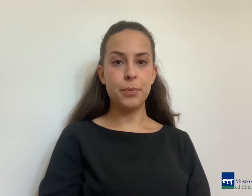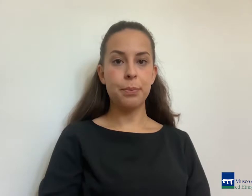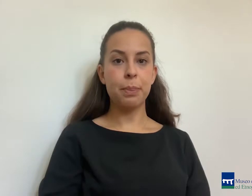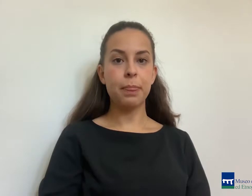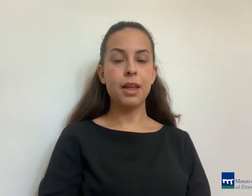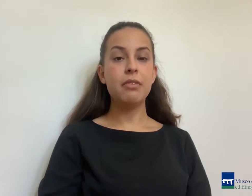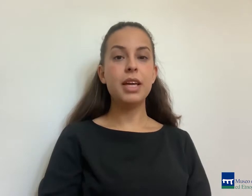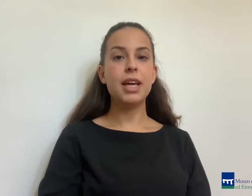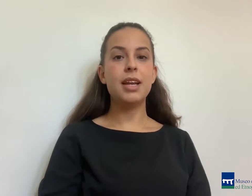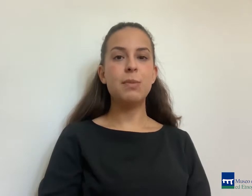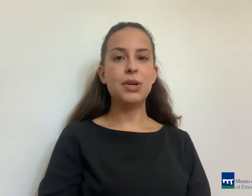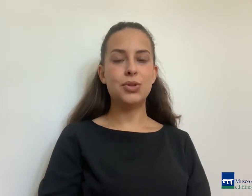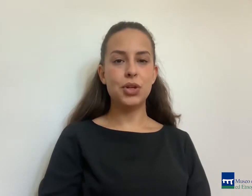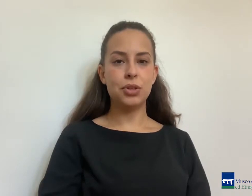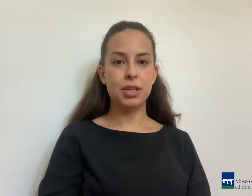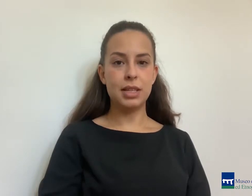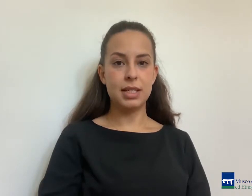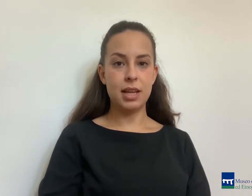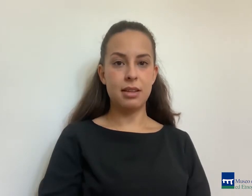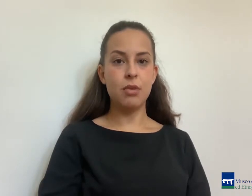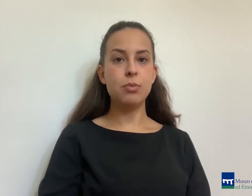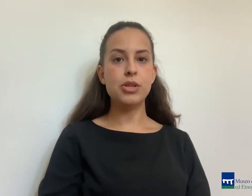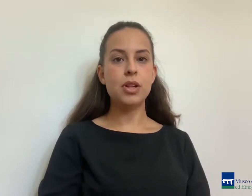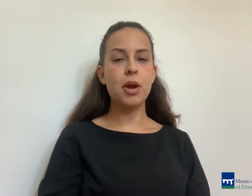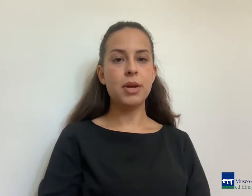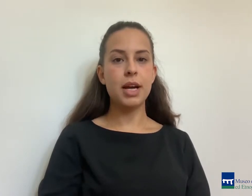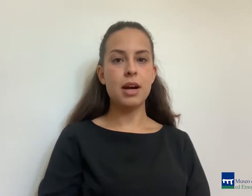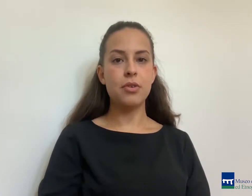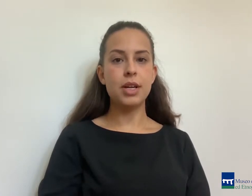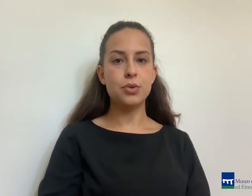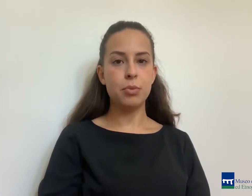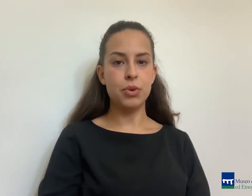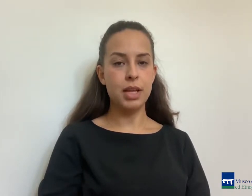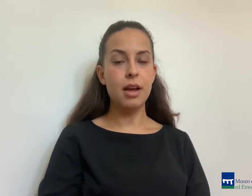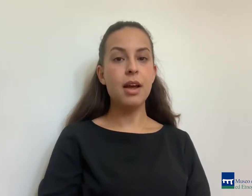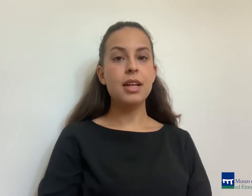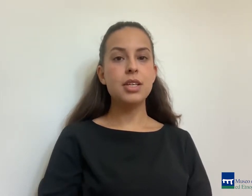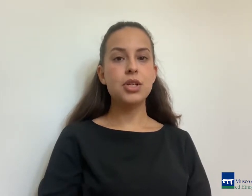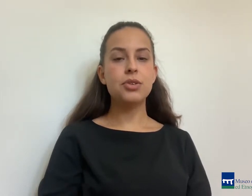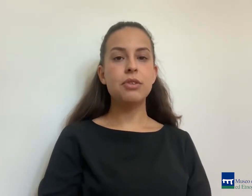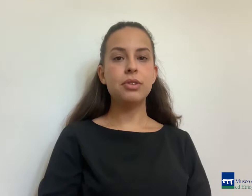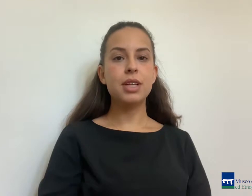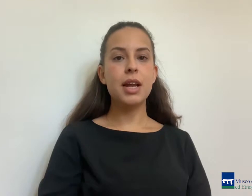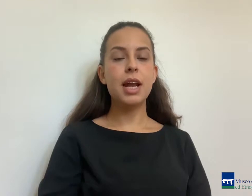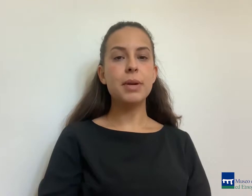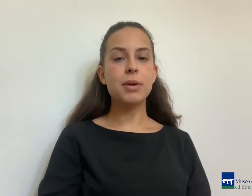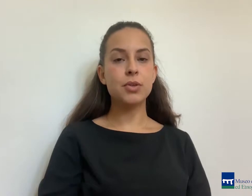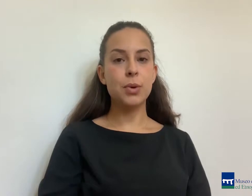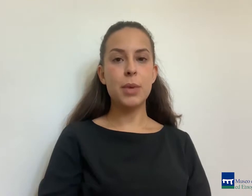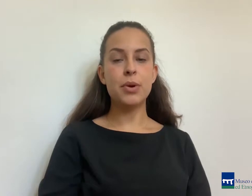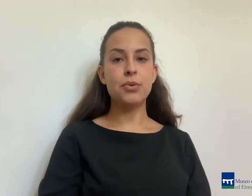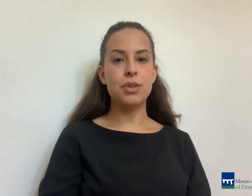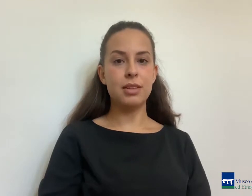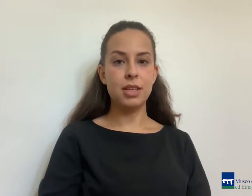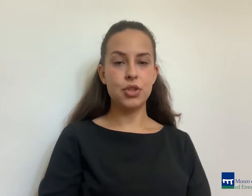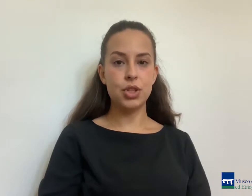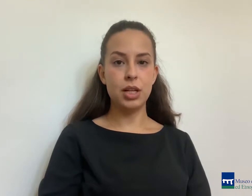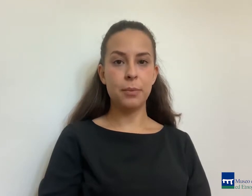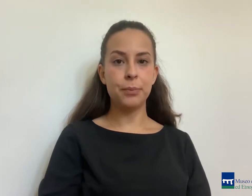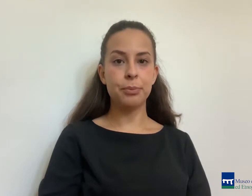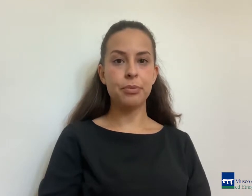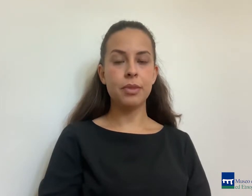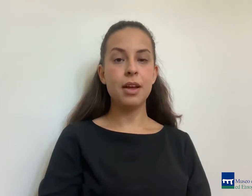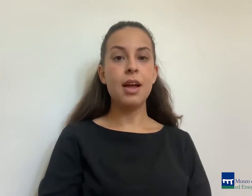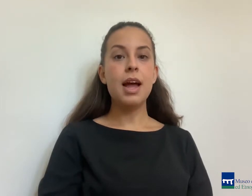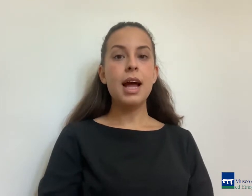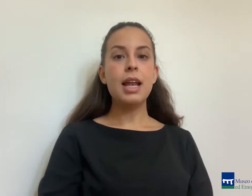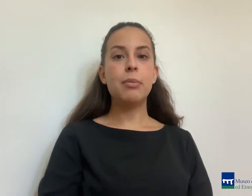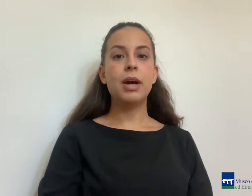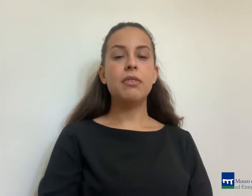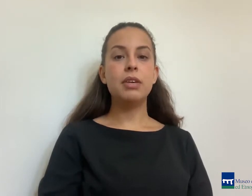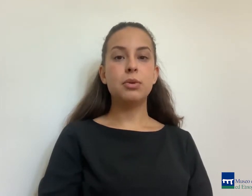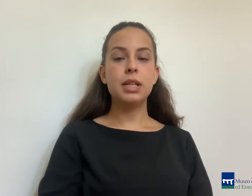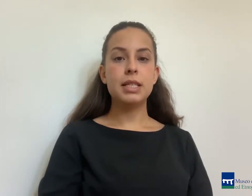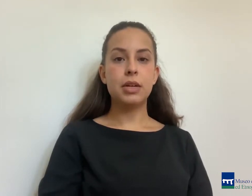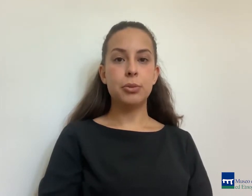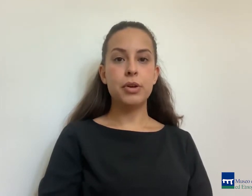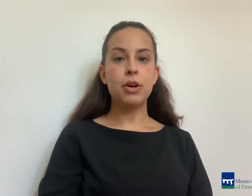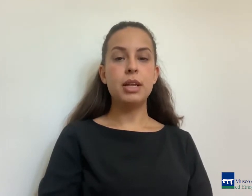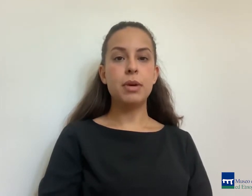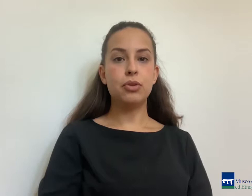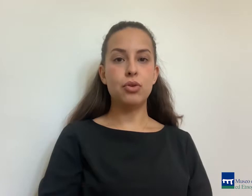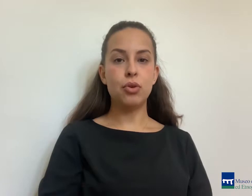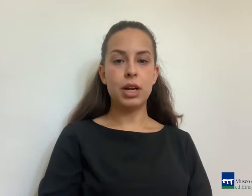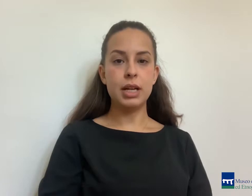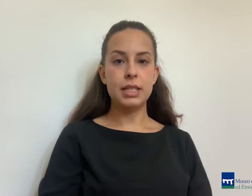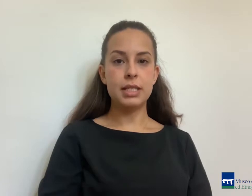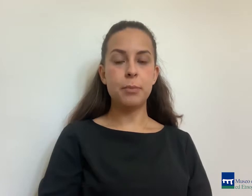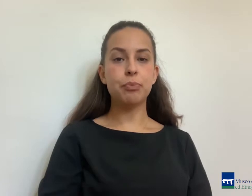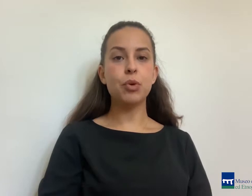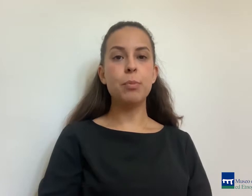Until in 1887, an American missionary, and his wife, decided to establish the first school for the deaf in China. At the time, the oral method was used,